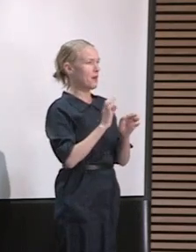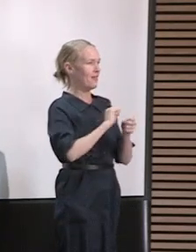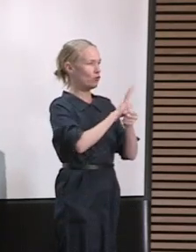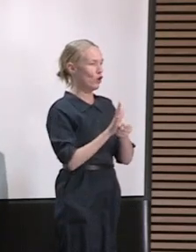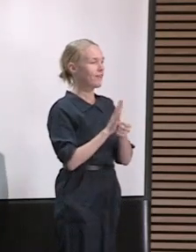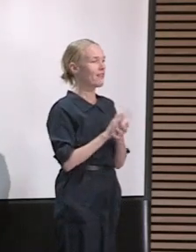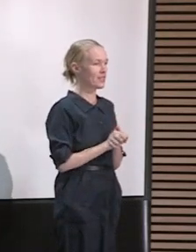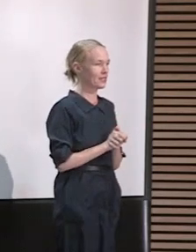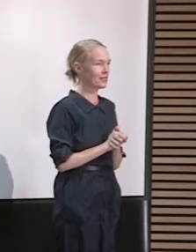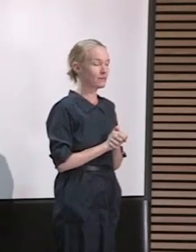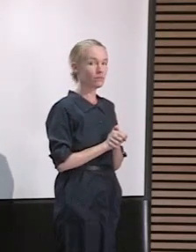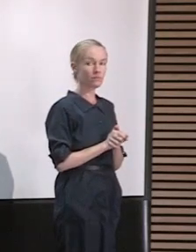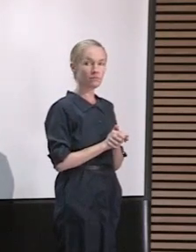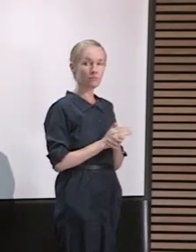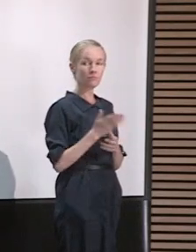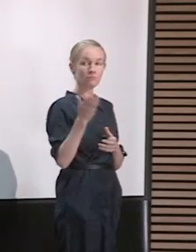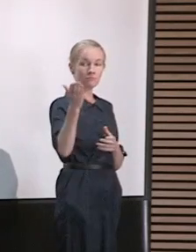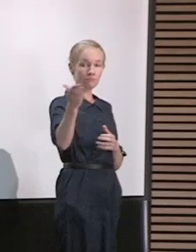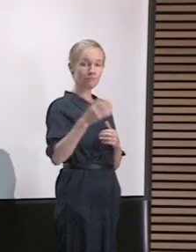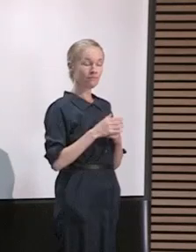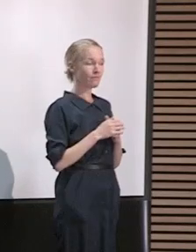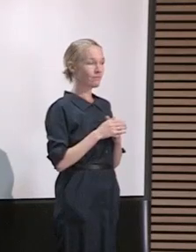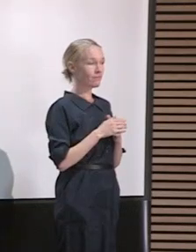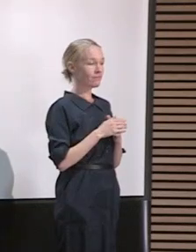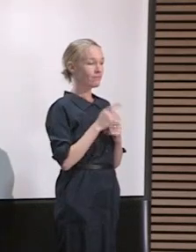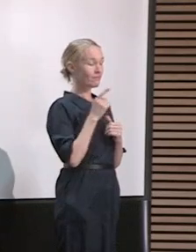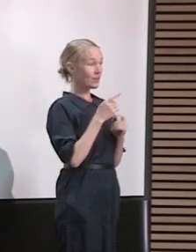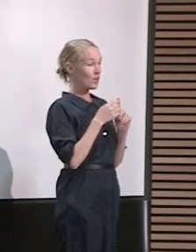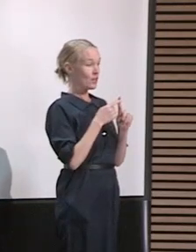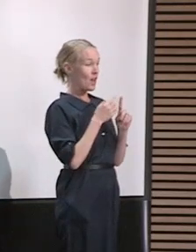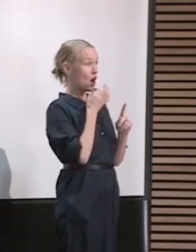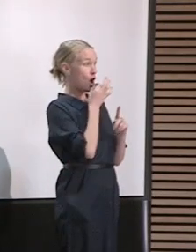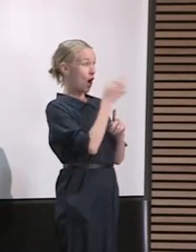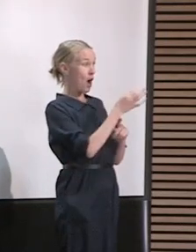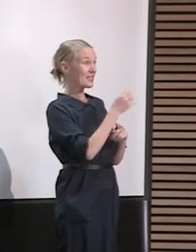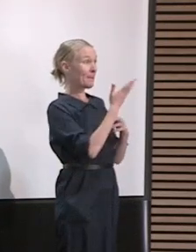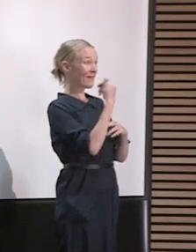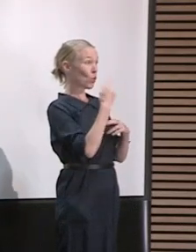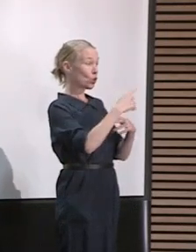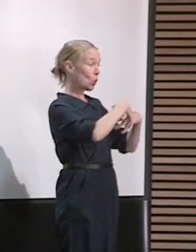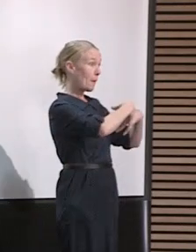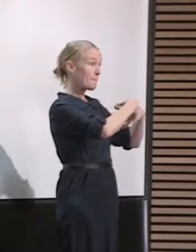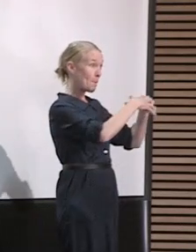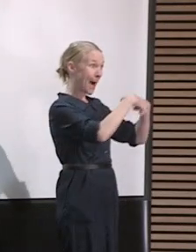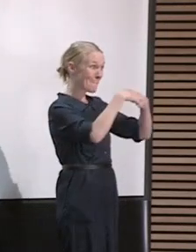children at Day 3.